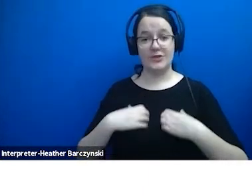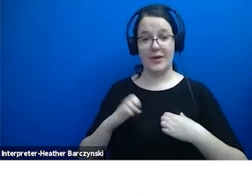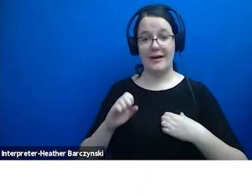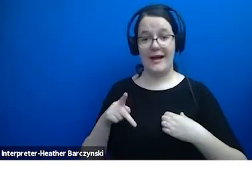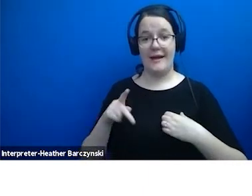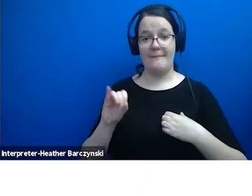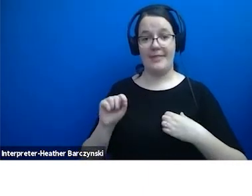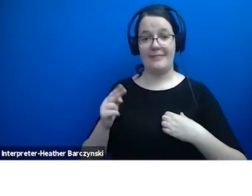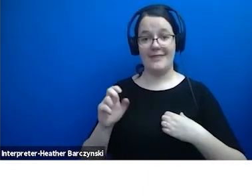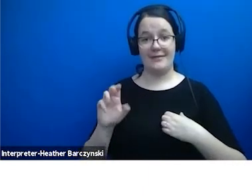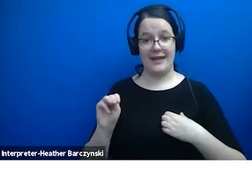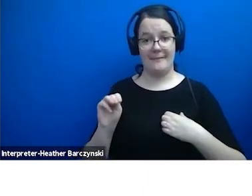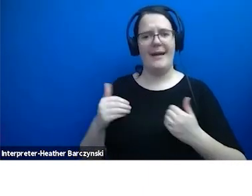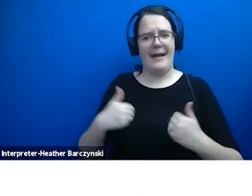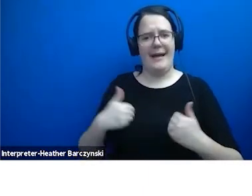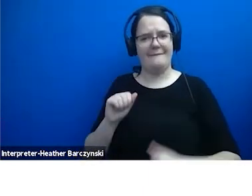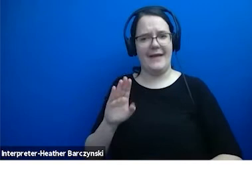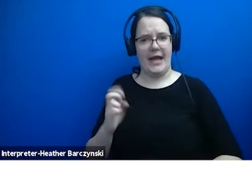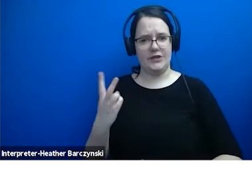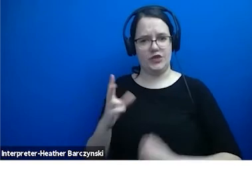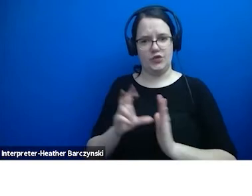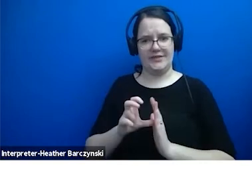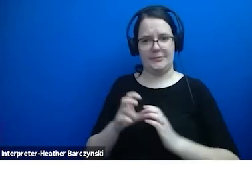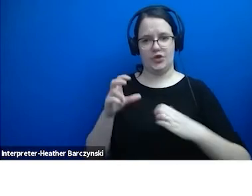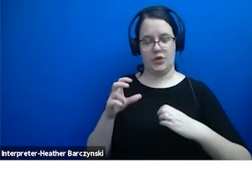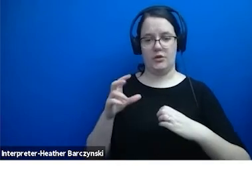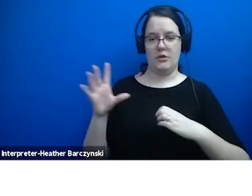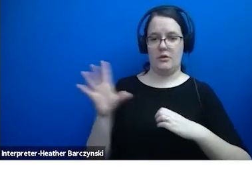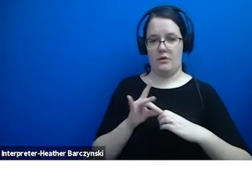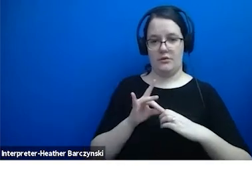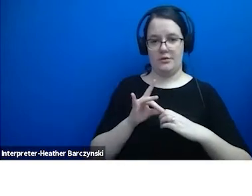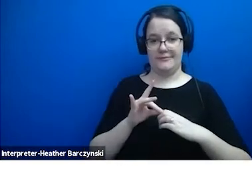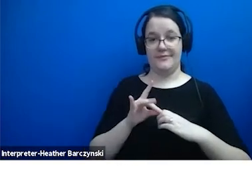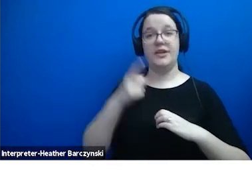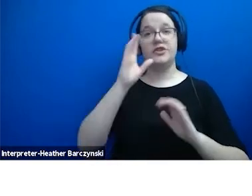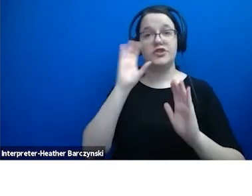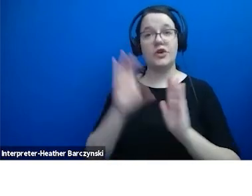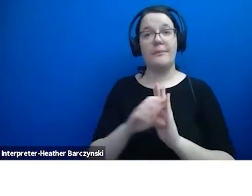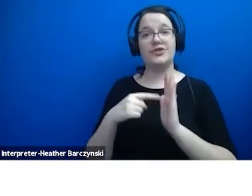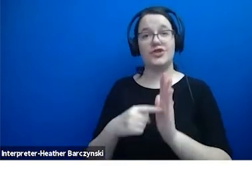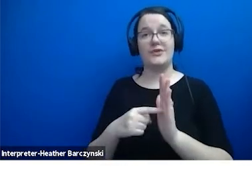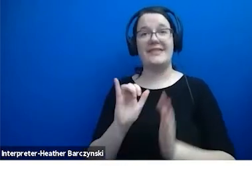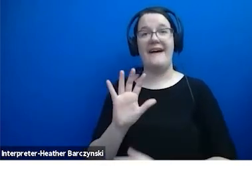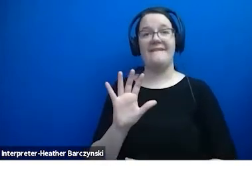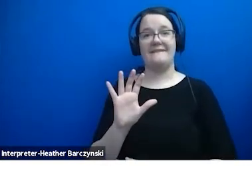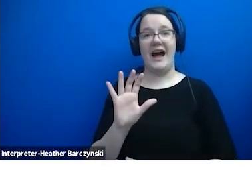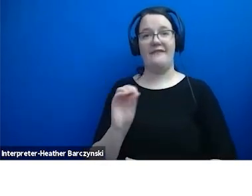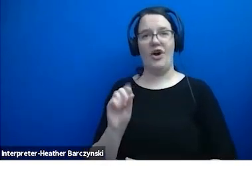and what this little graphic shows is that that 501 which is sort of buried in the center